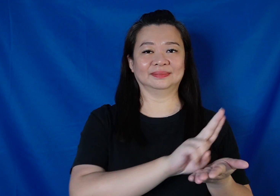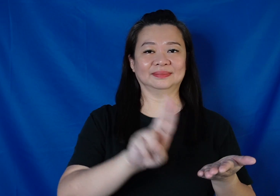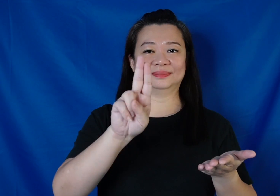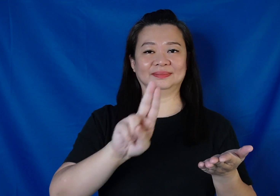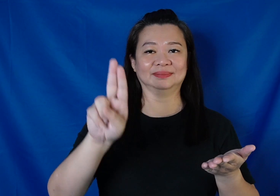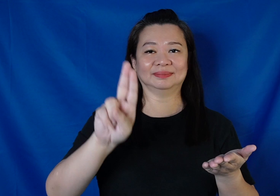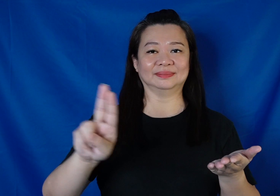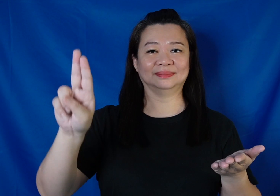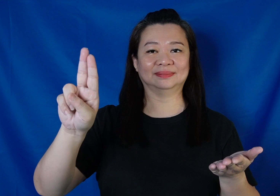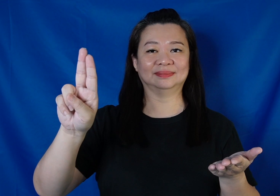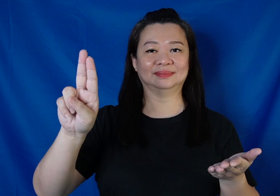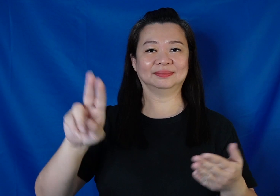UNIVERSITY